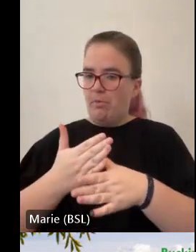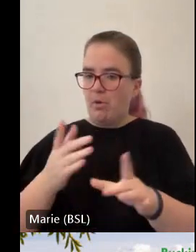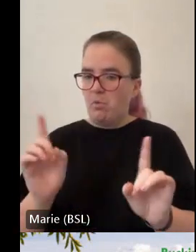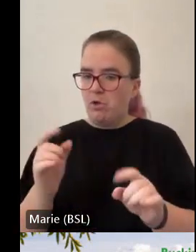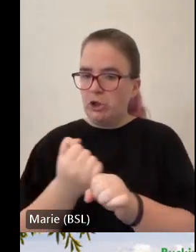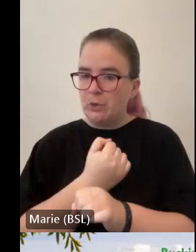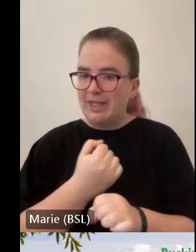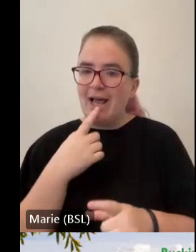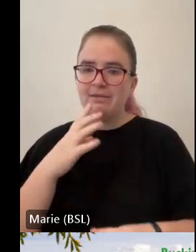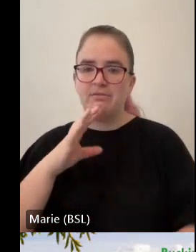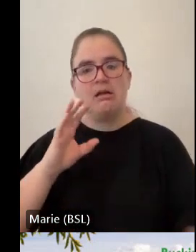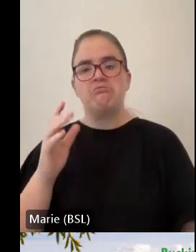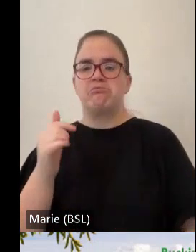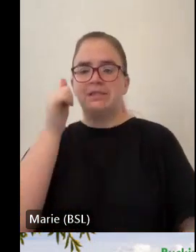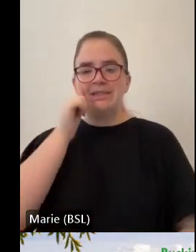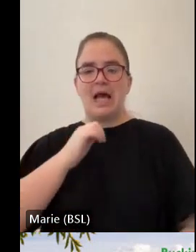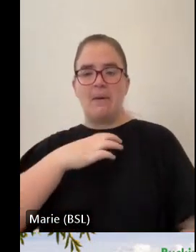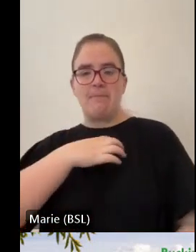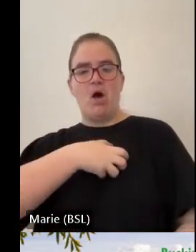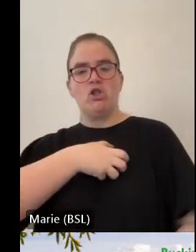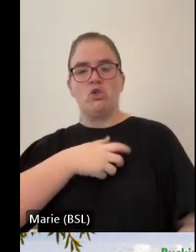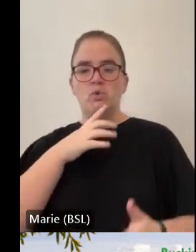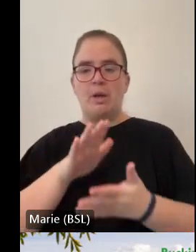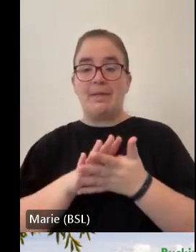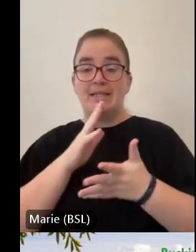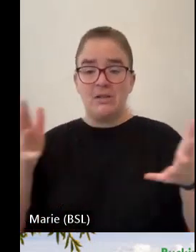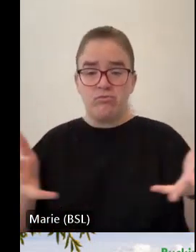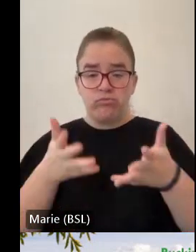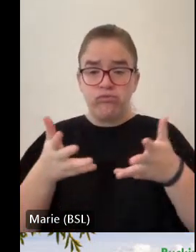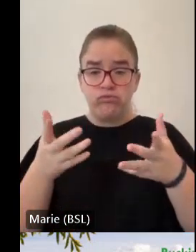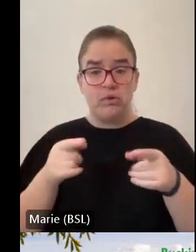So it's begging them up, but they also send off the mail that